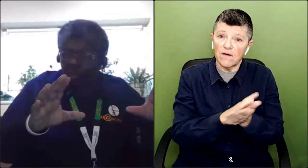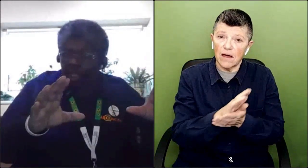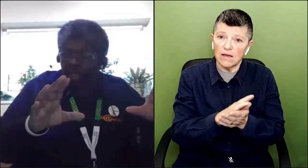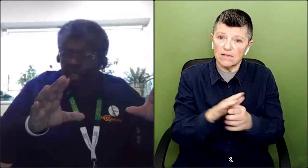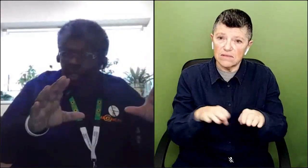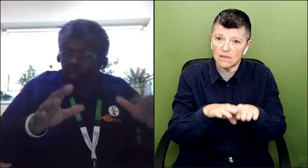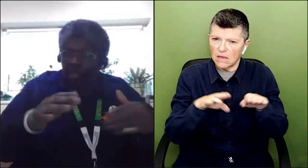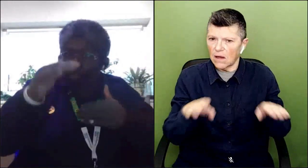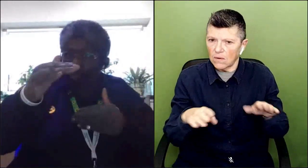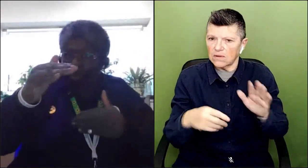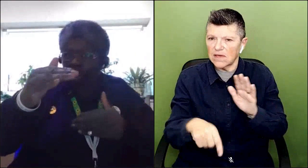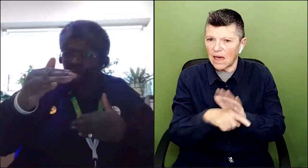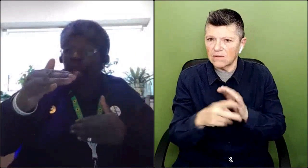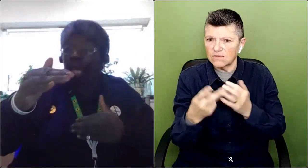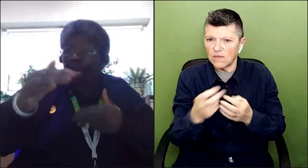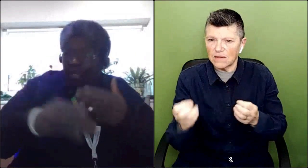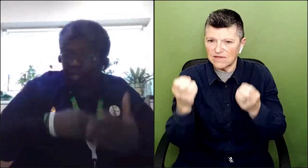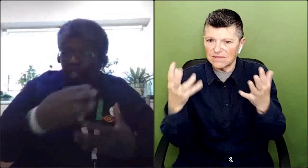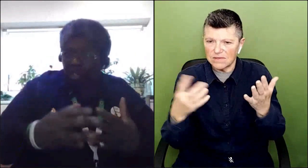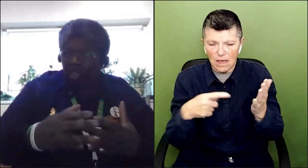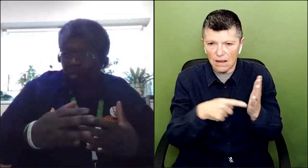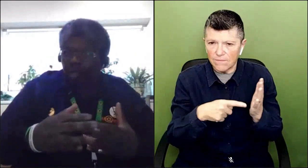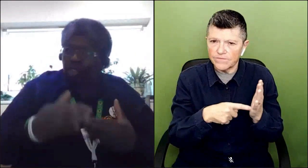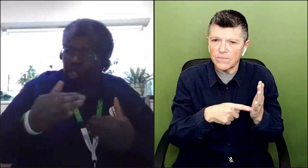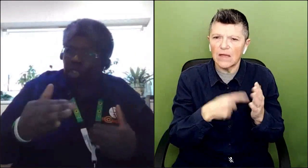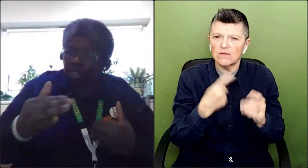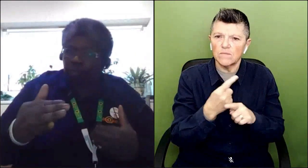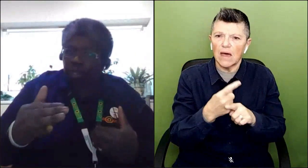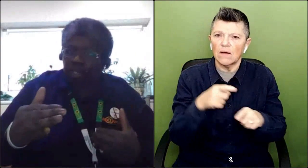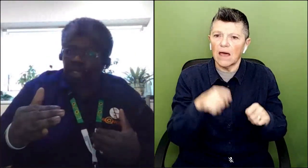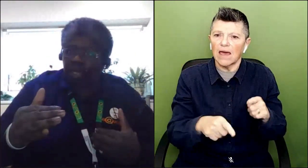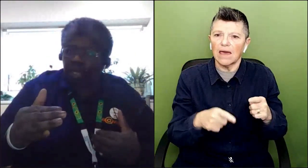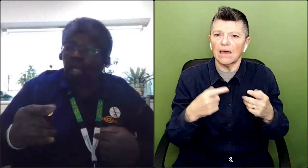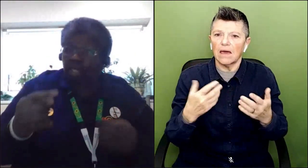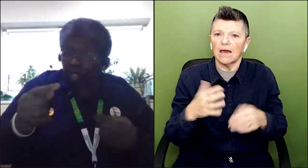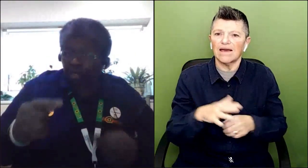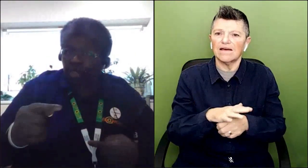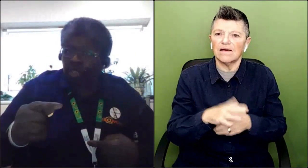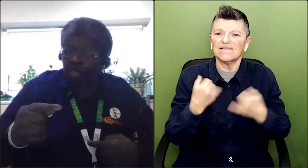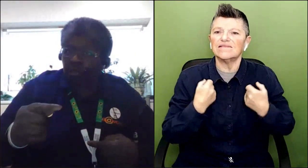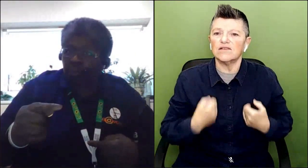2010, when it talks about a condition as to whether it's a disability, as in a long term,